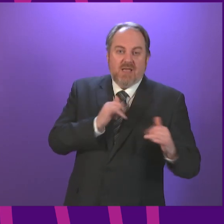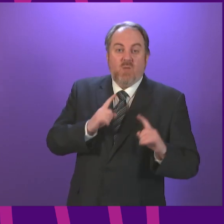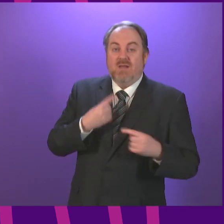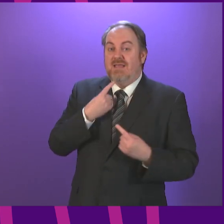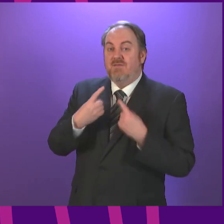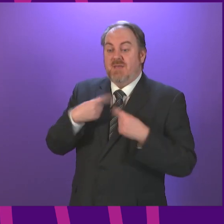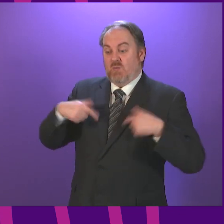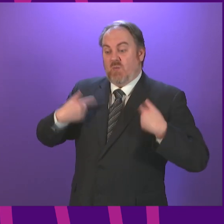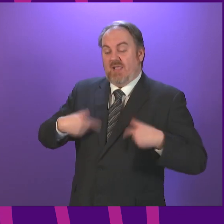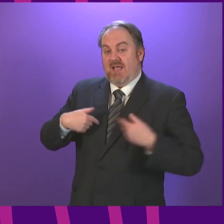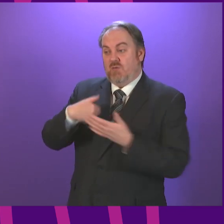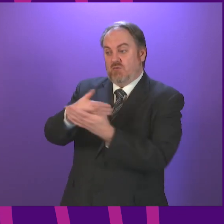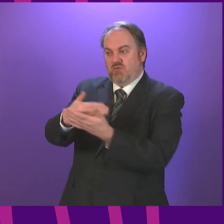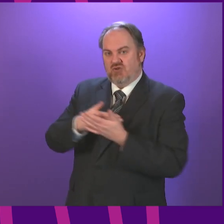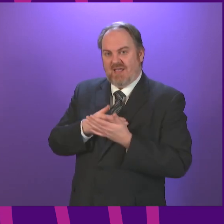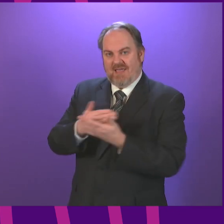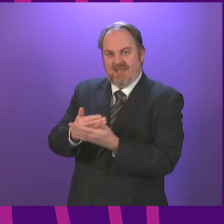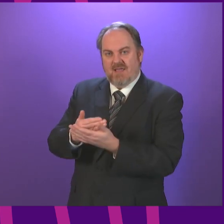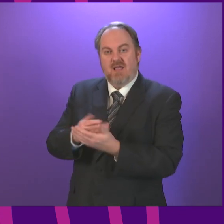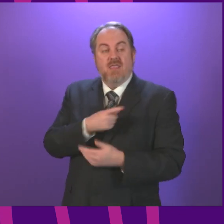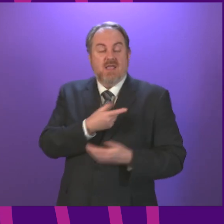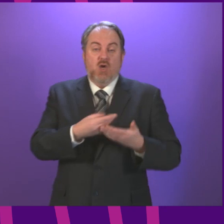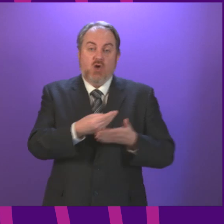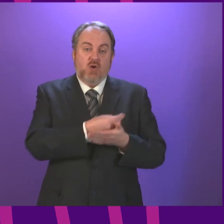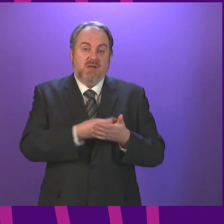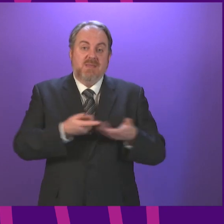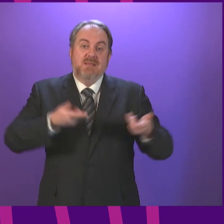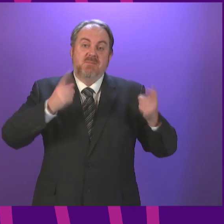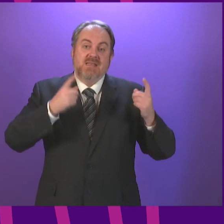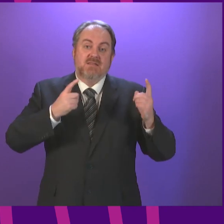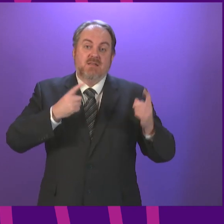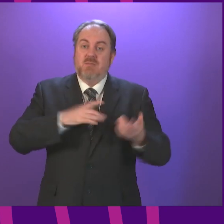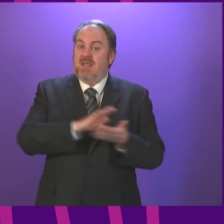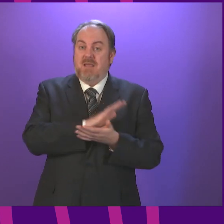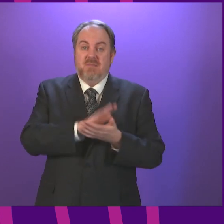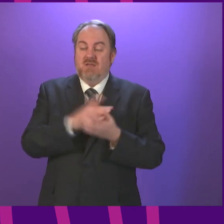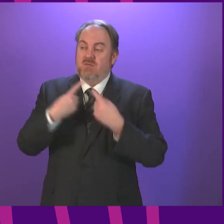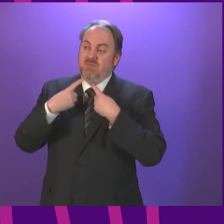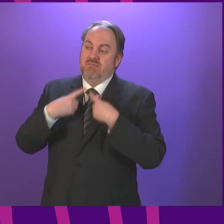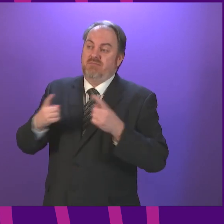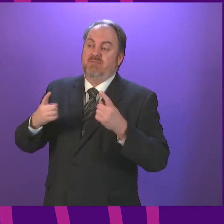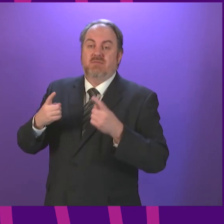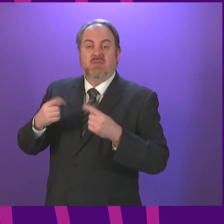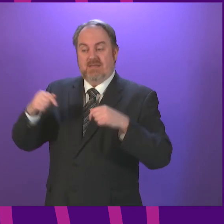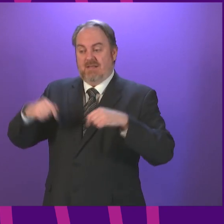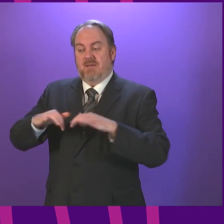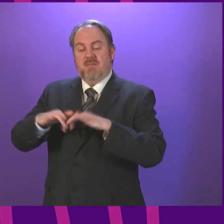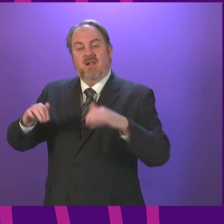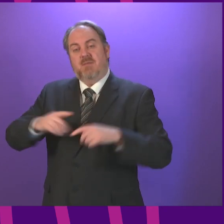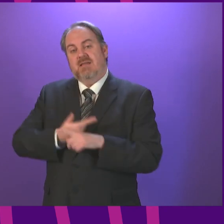I am sure that the economy minister would be very happy to come and make a statement to the Parliament, but of course it is for the bureau to determine parliamentary business,